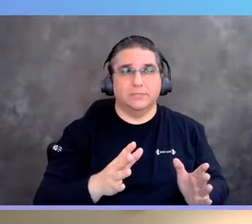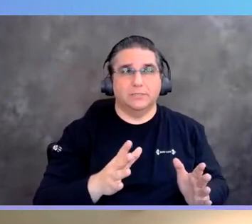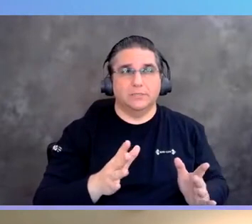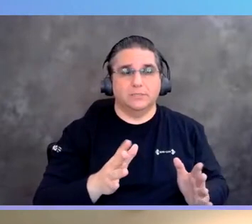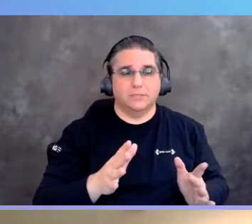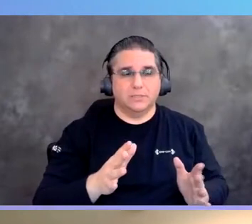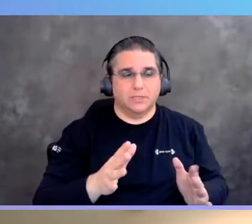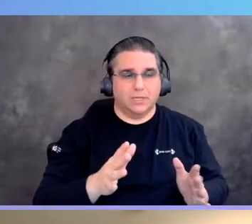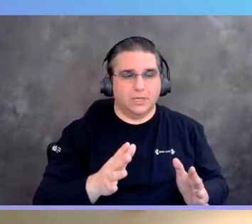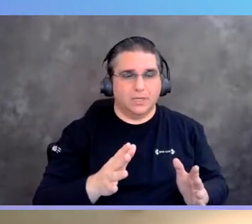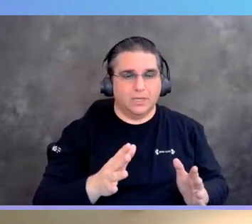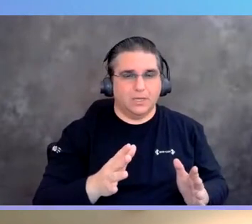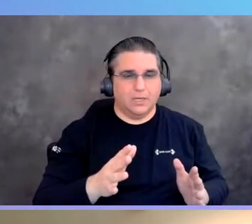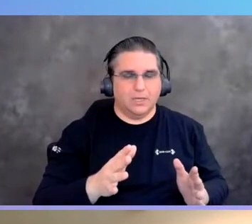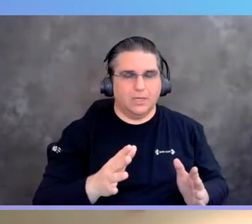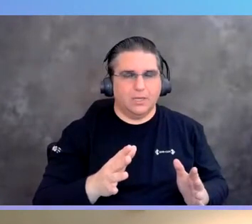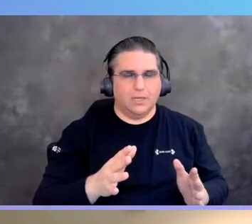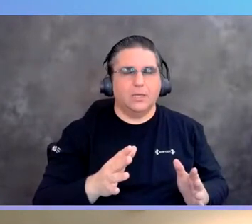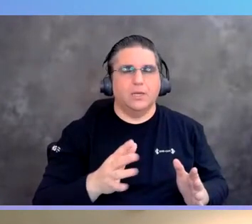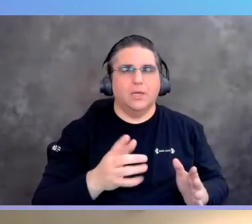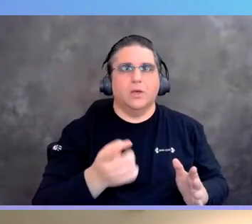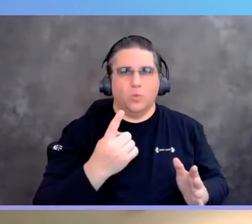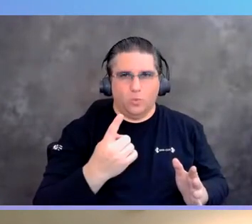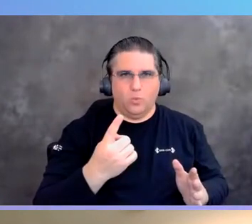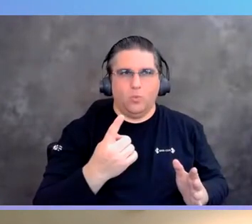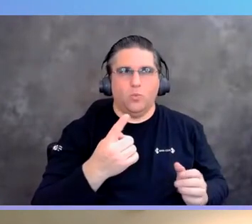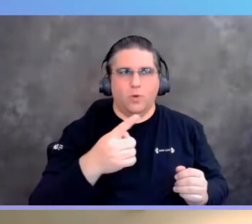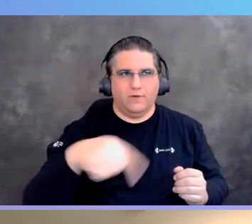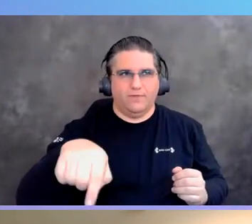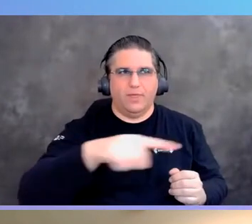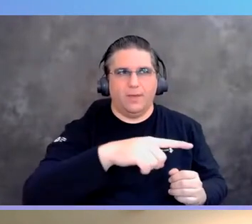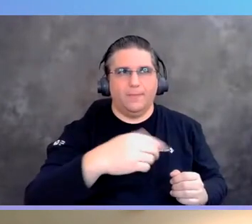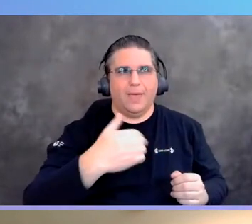Participant had an additional cognitive disability. We all